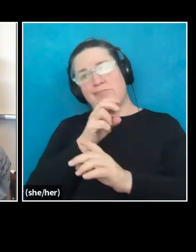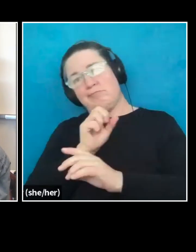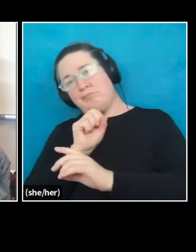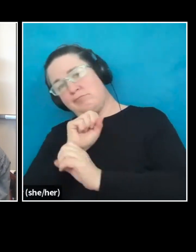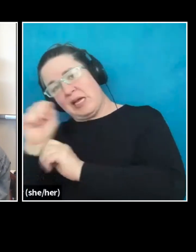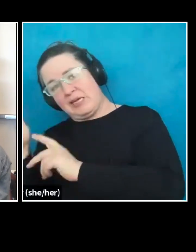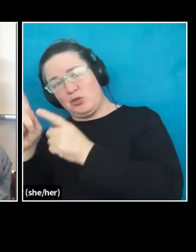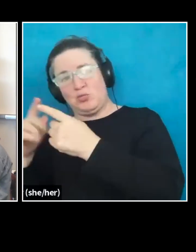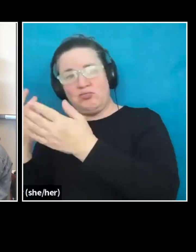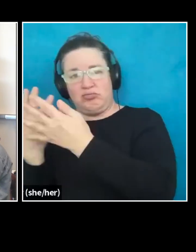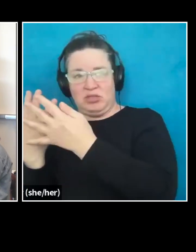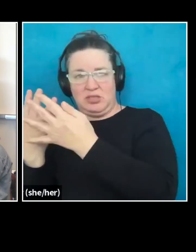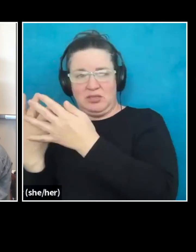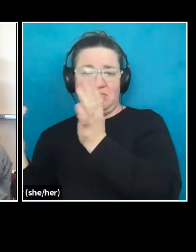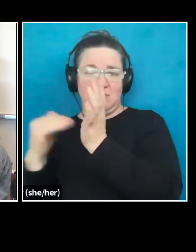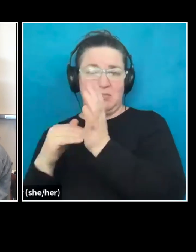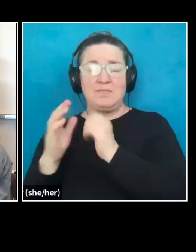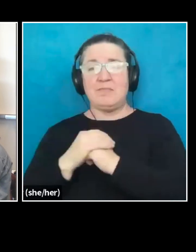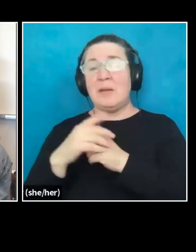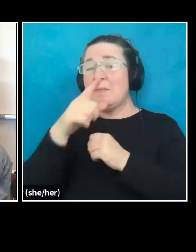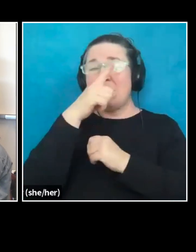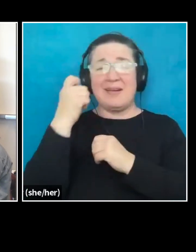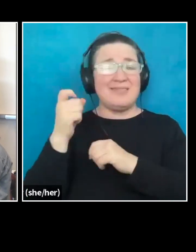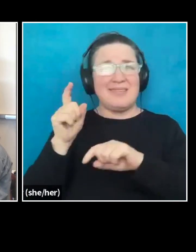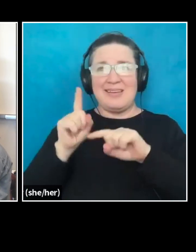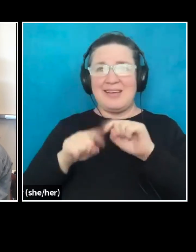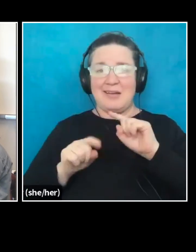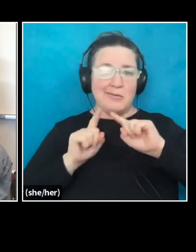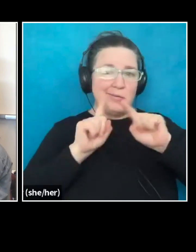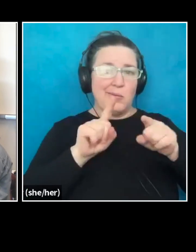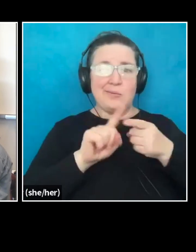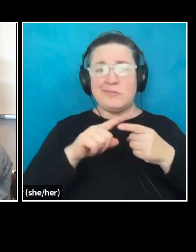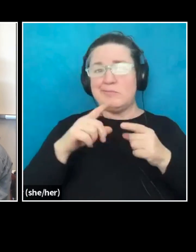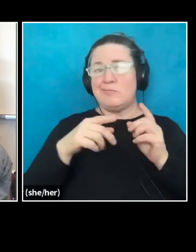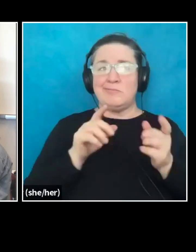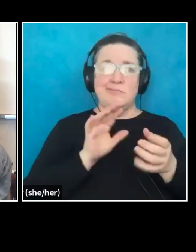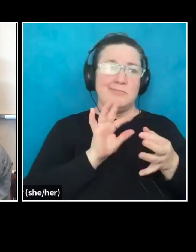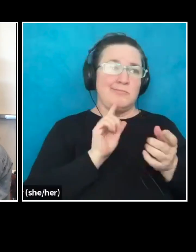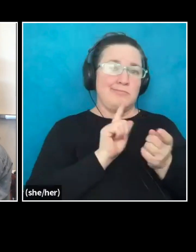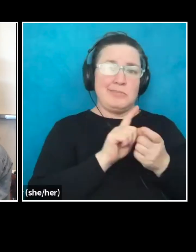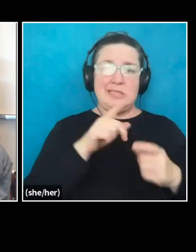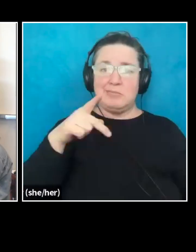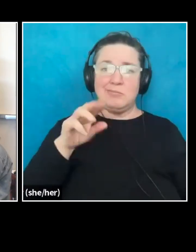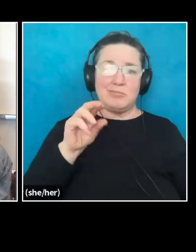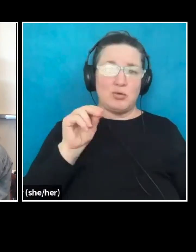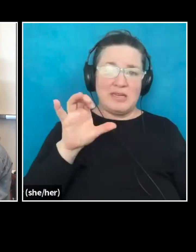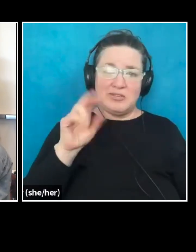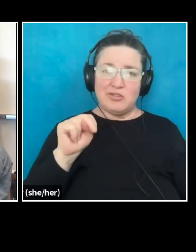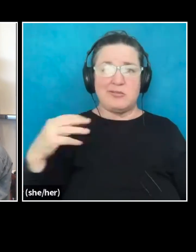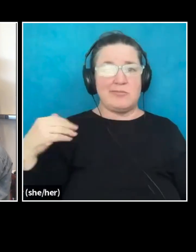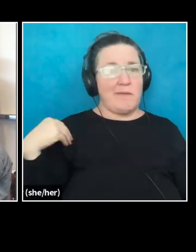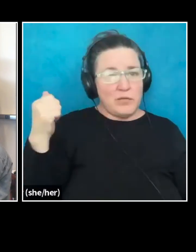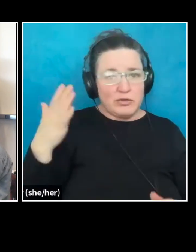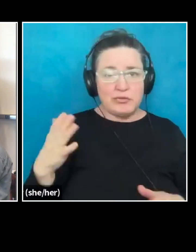do all of the things that our system requires them to do. So, you talked about freedom. Um,